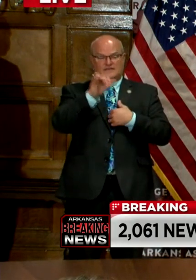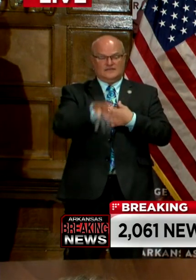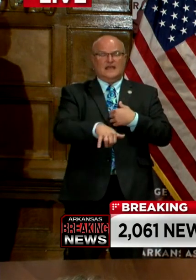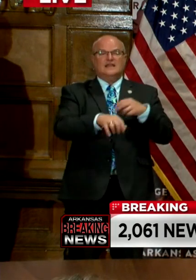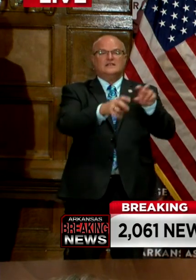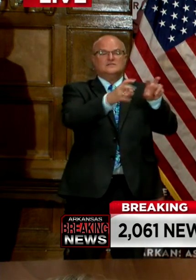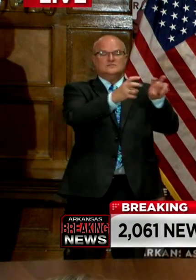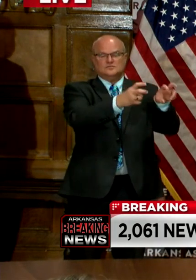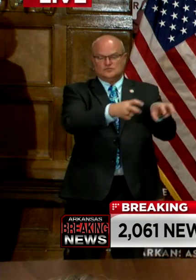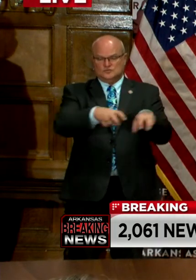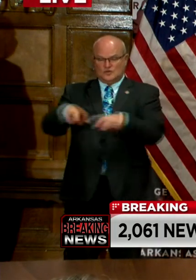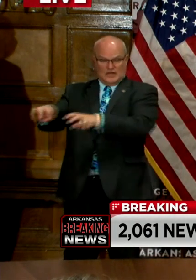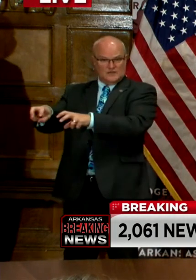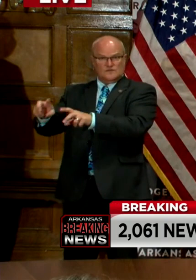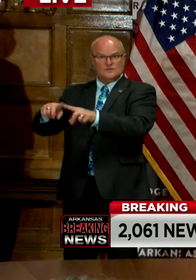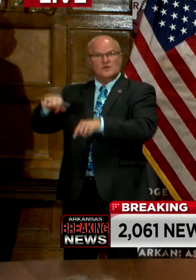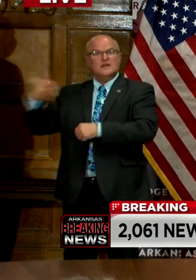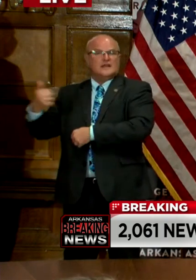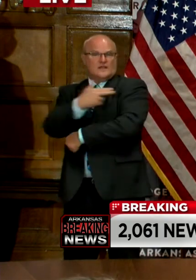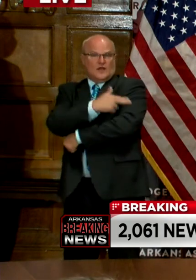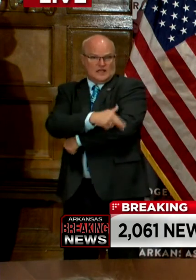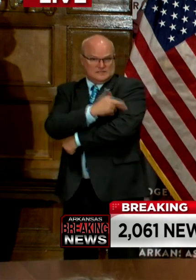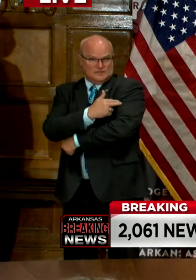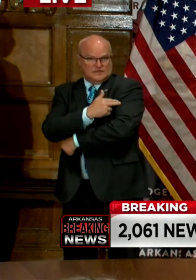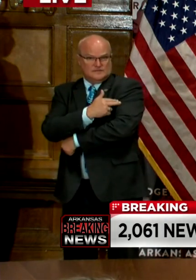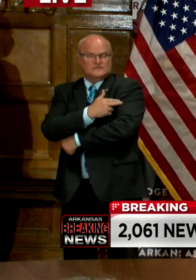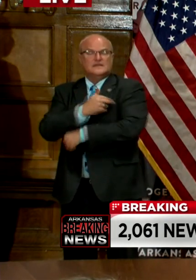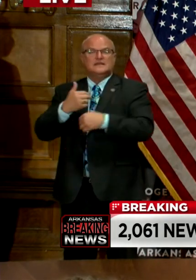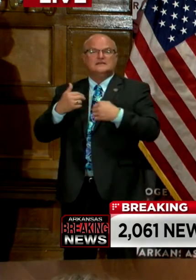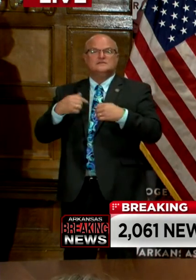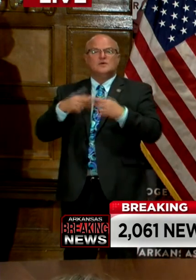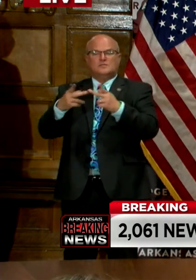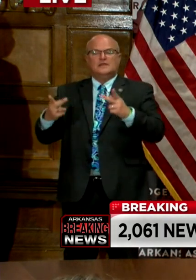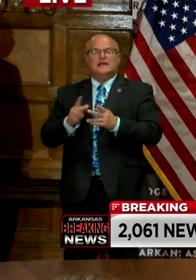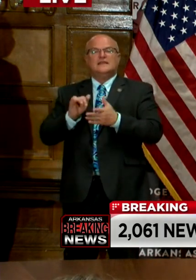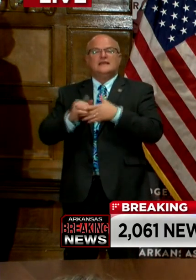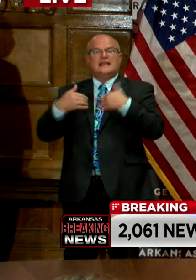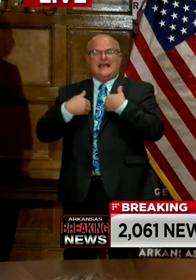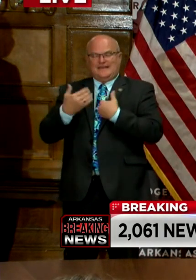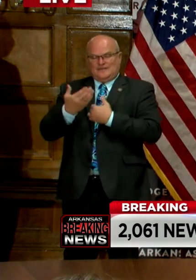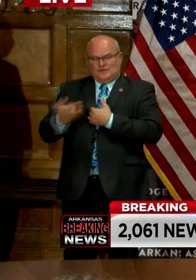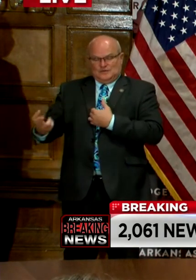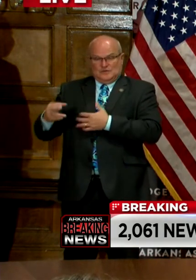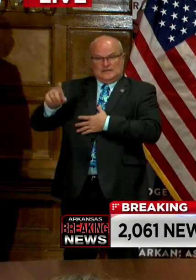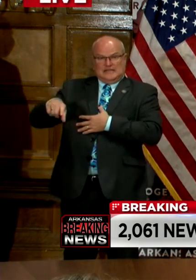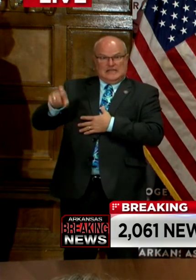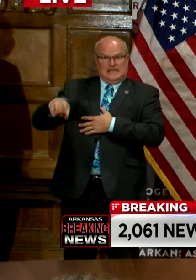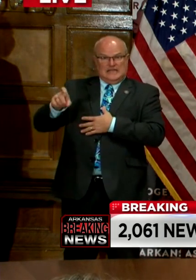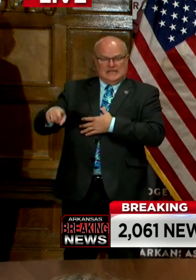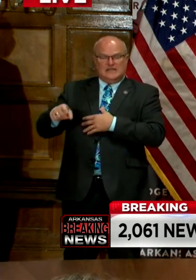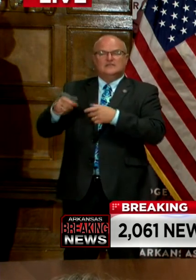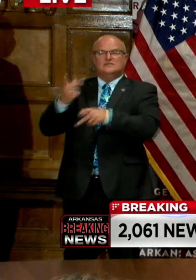COORDINATE WITH EMERGENCY MEDICAL SYSTEMS TO ENACT A TRANSFER OF THAT PATIENT TO